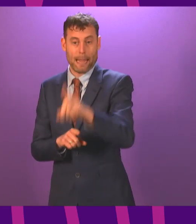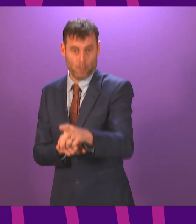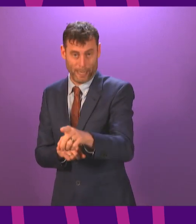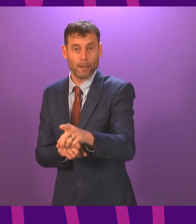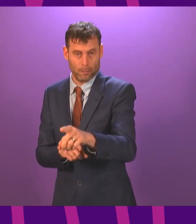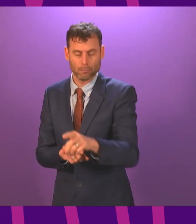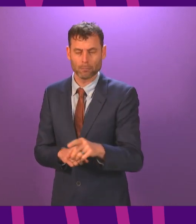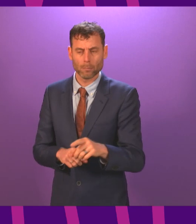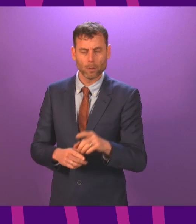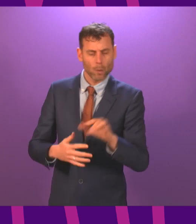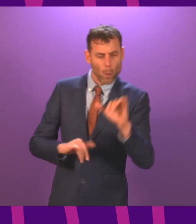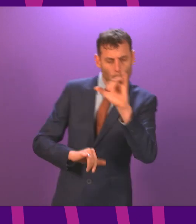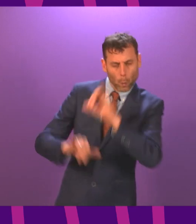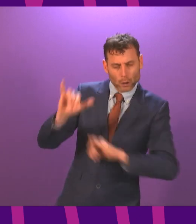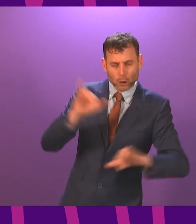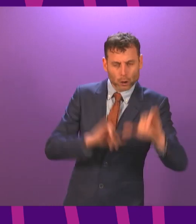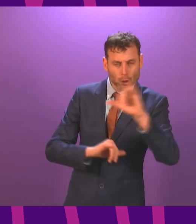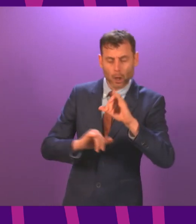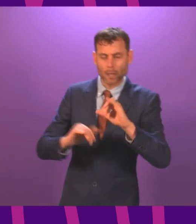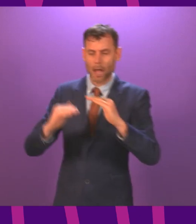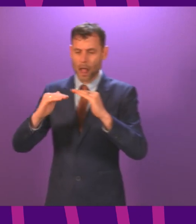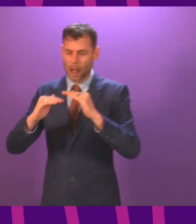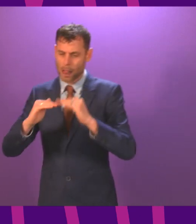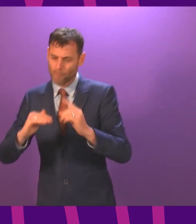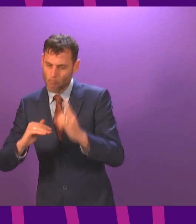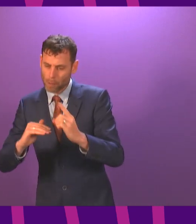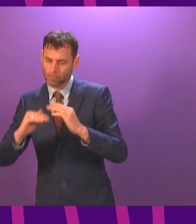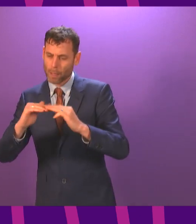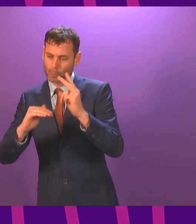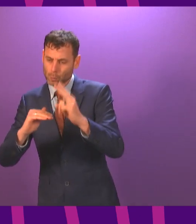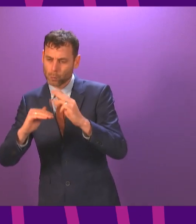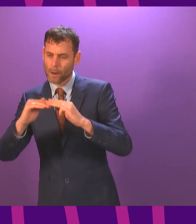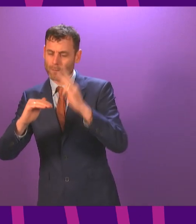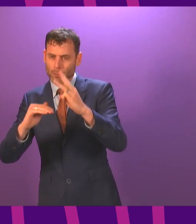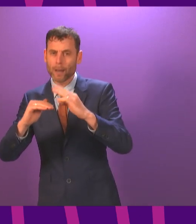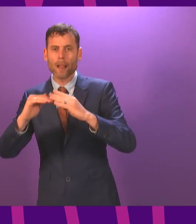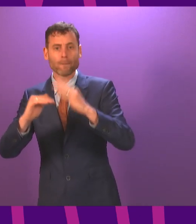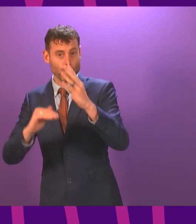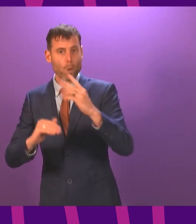at next week’s review to look at the allocation of levels across the country more generally.